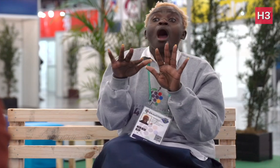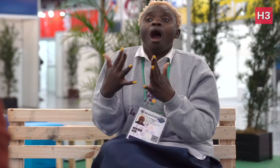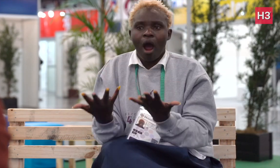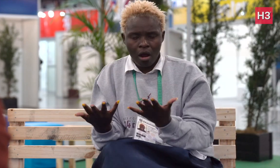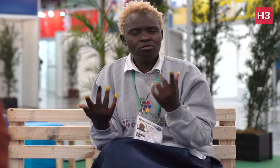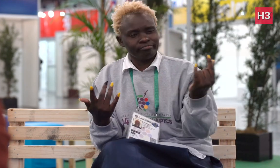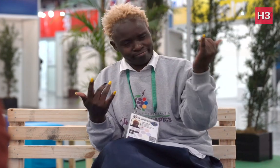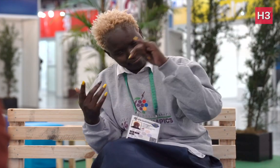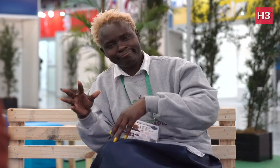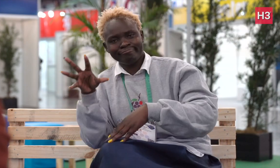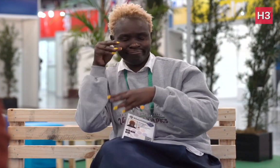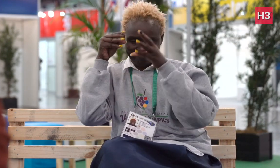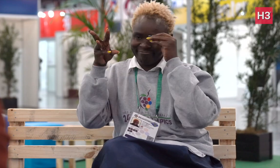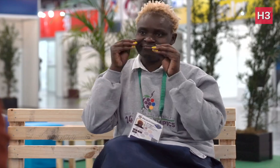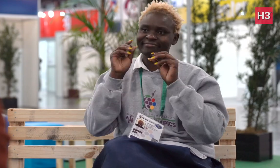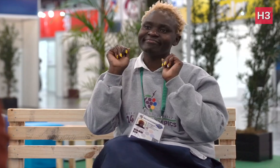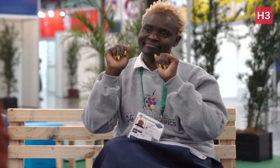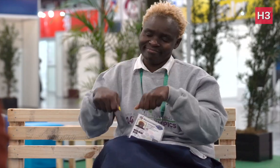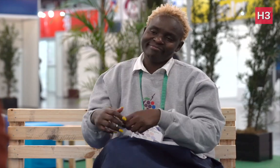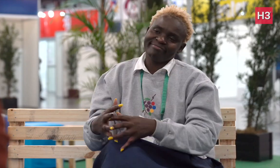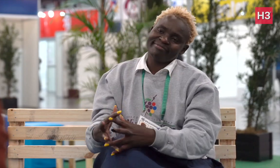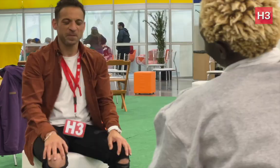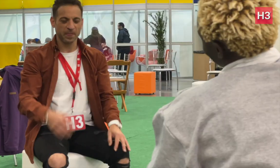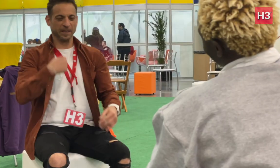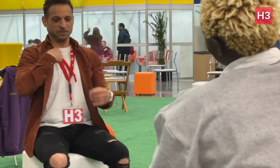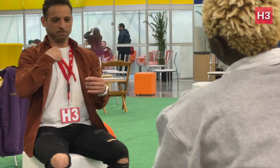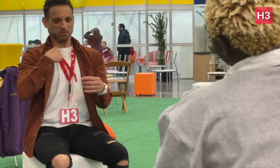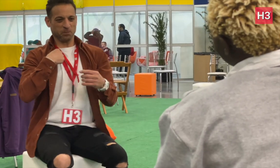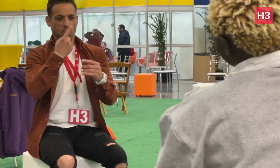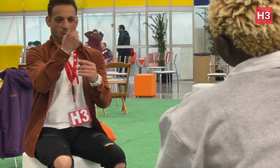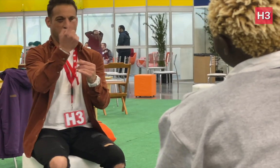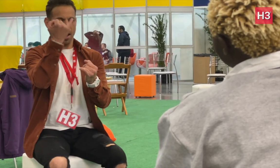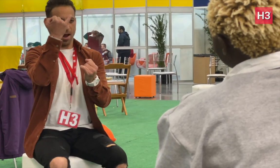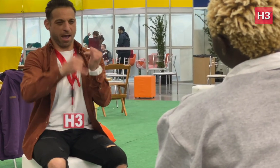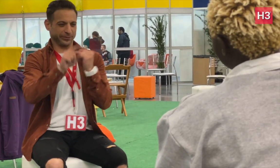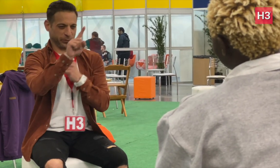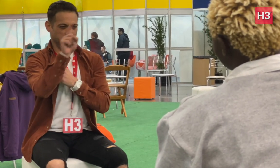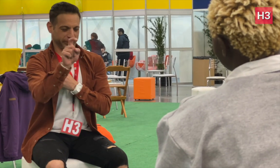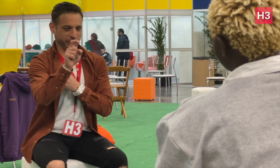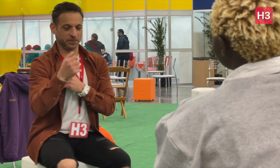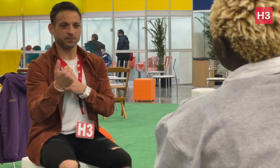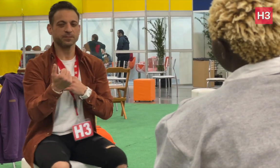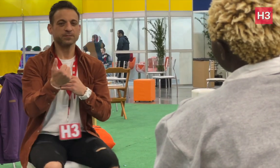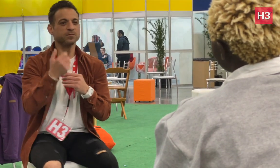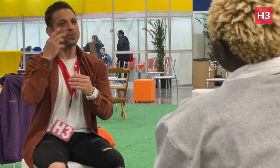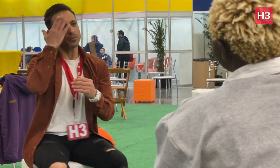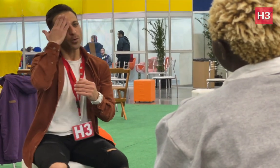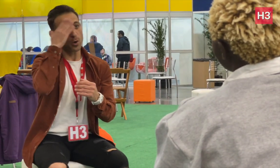is to come here and see for themselves. I have one last question for you.